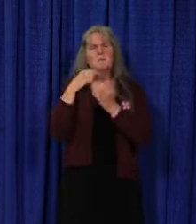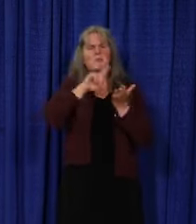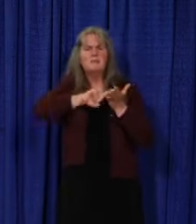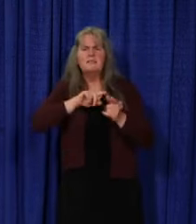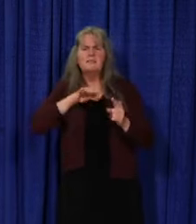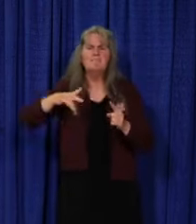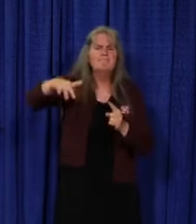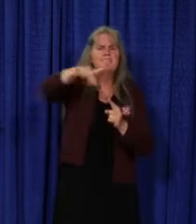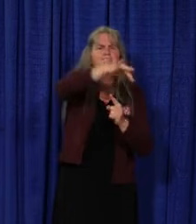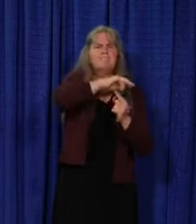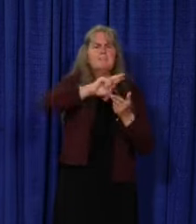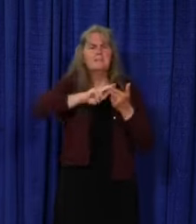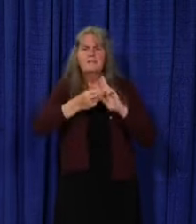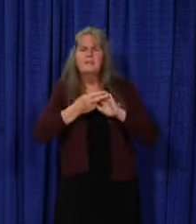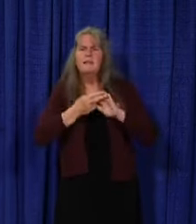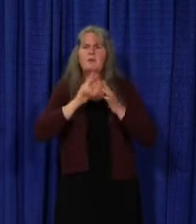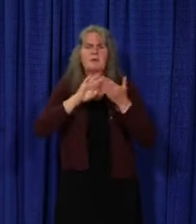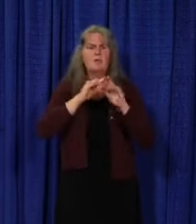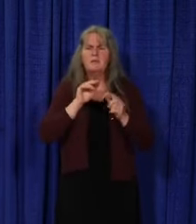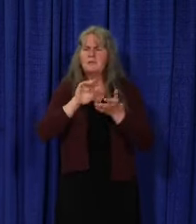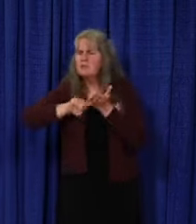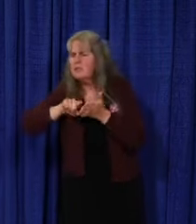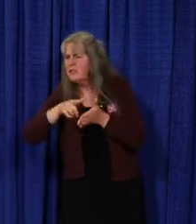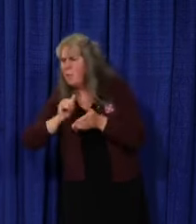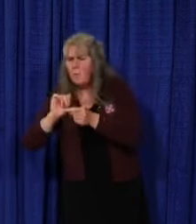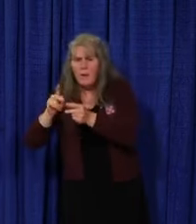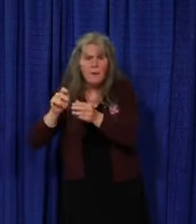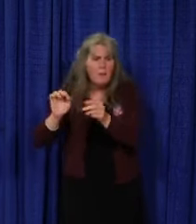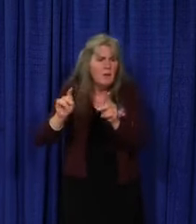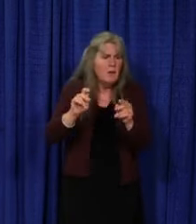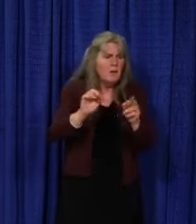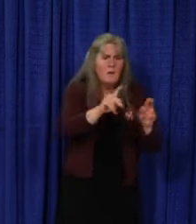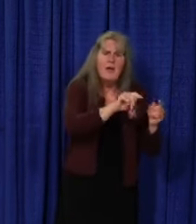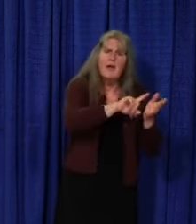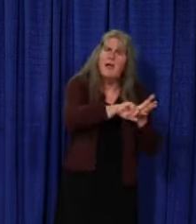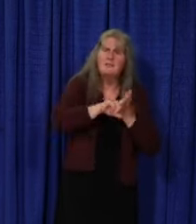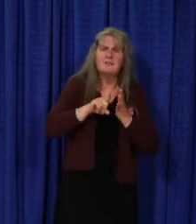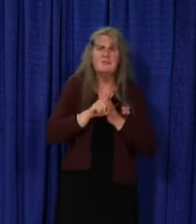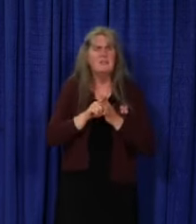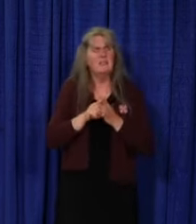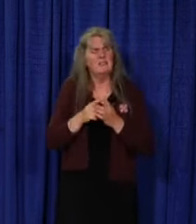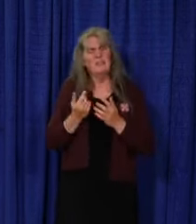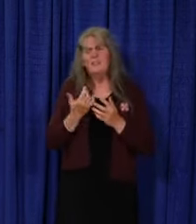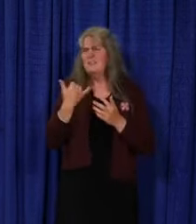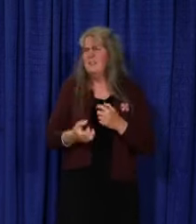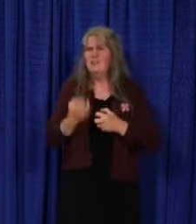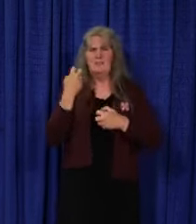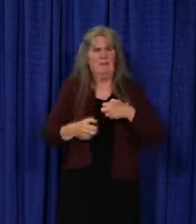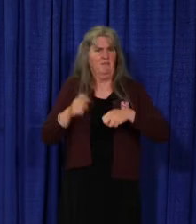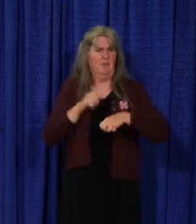got your community. It is always important to Yukoners. We are still in the midst of a very difficult time.